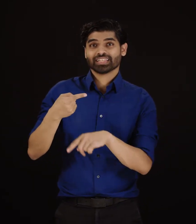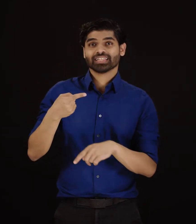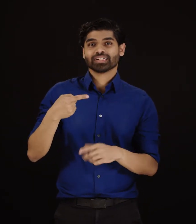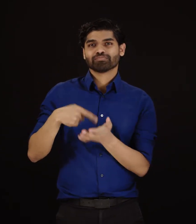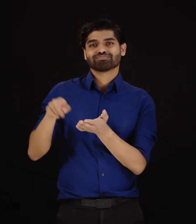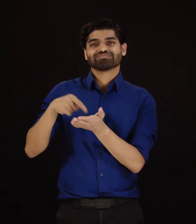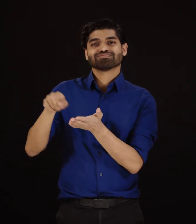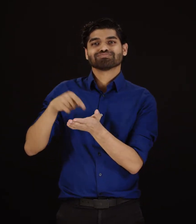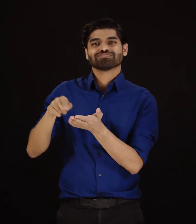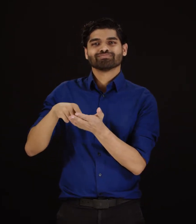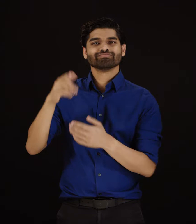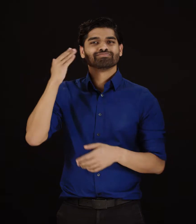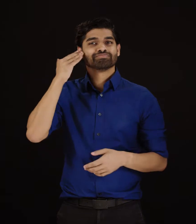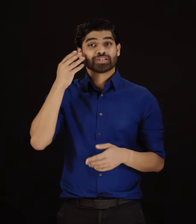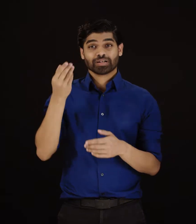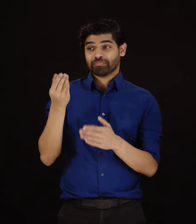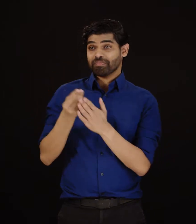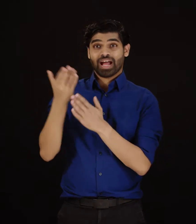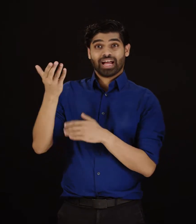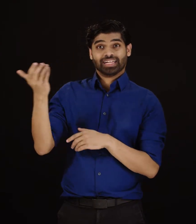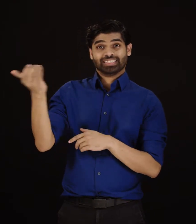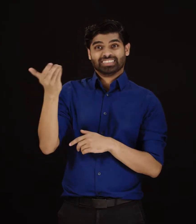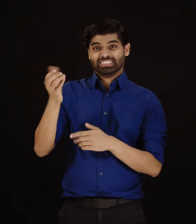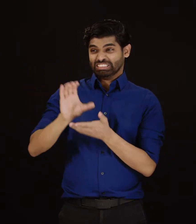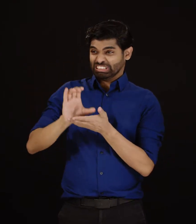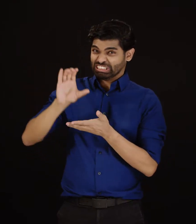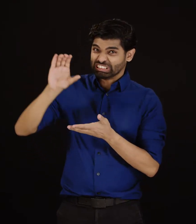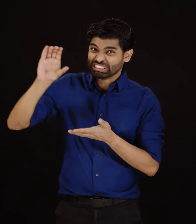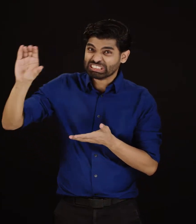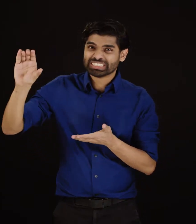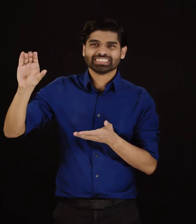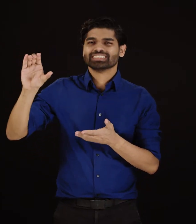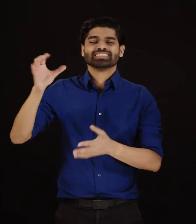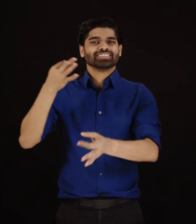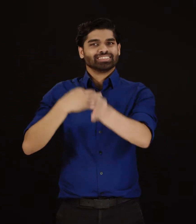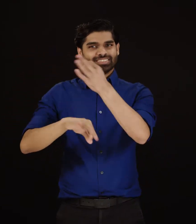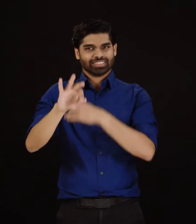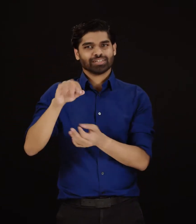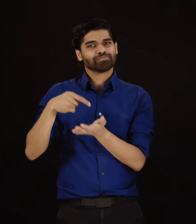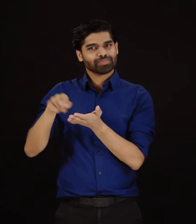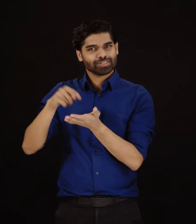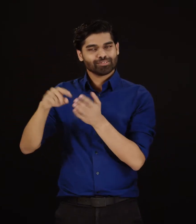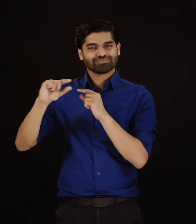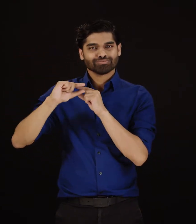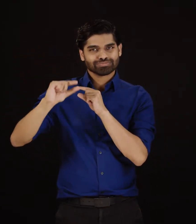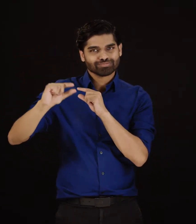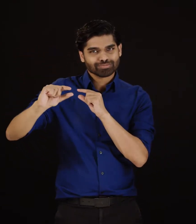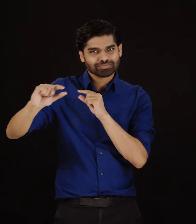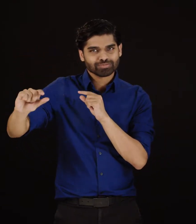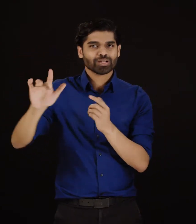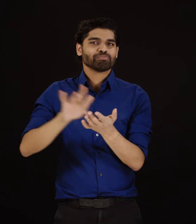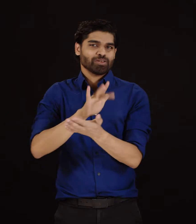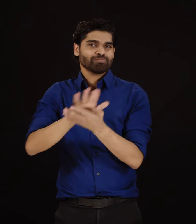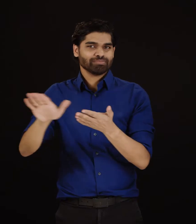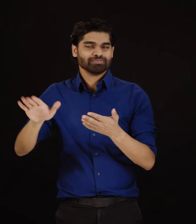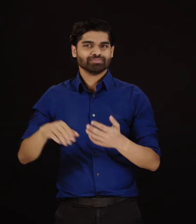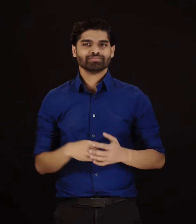toward their subsidized device. This fee may be in addition to the minimum monthly charge fee a customer pays for